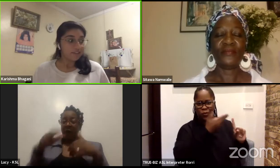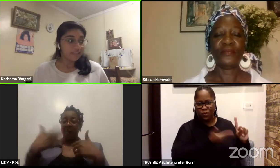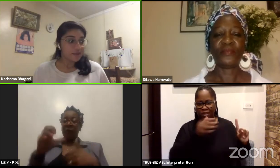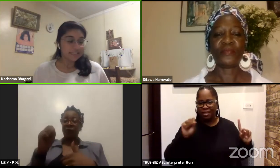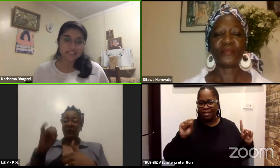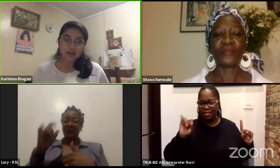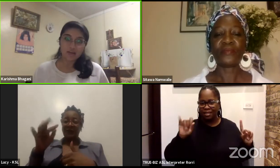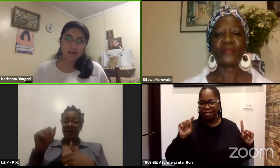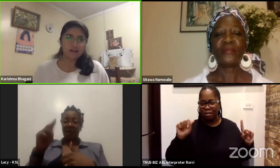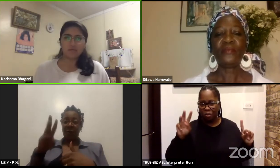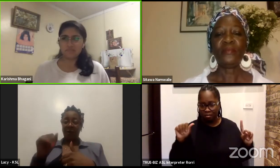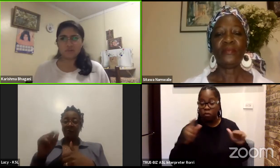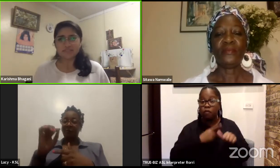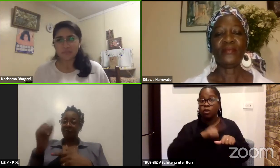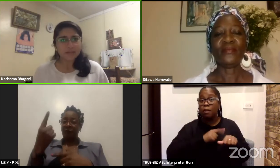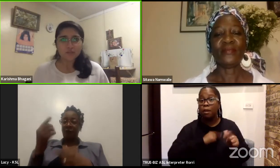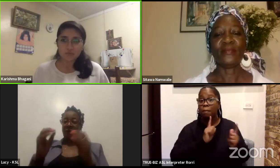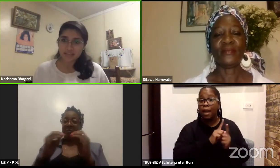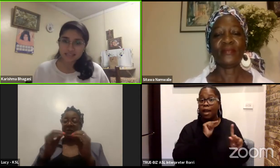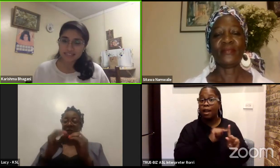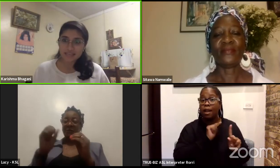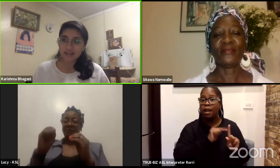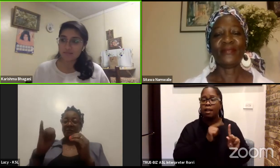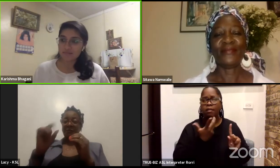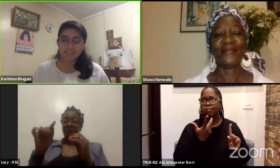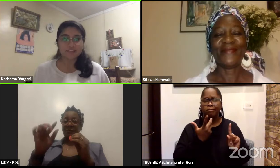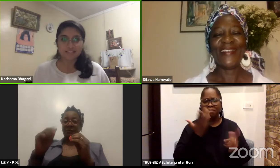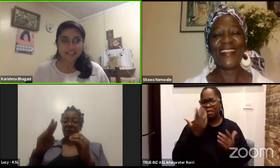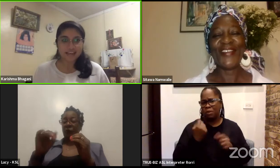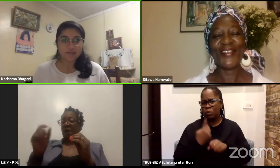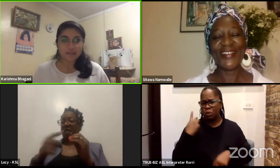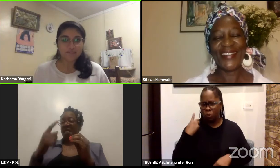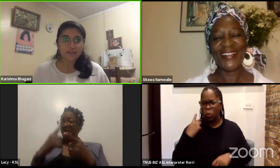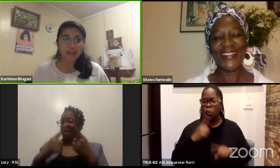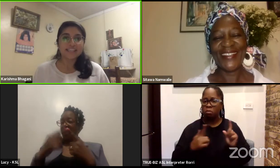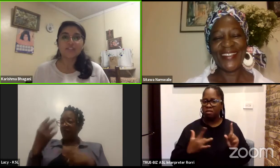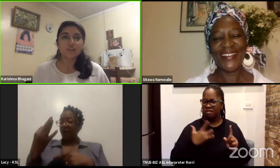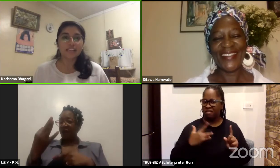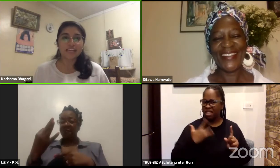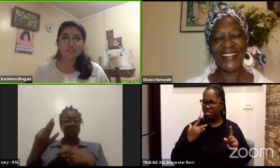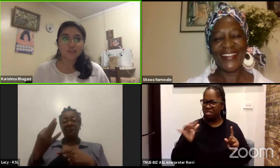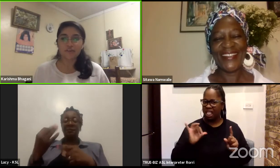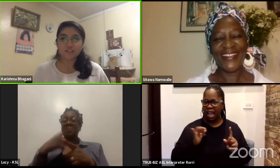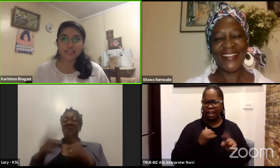I first met Sitawa, not even been two years, but it feels like we have ancestrally and generationally